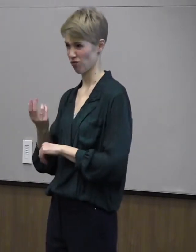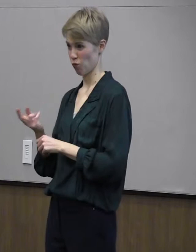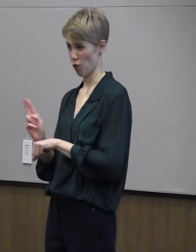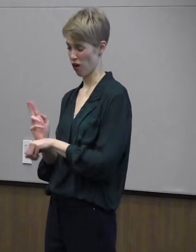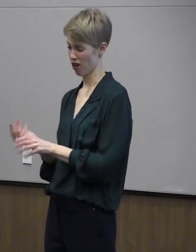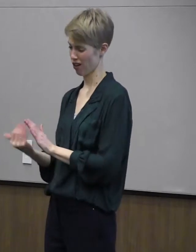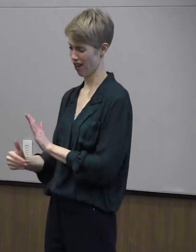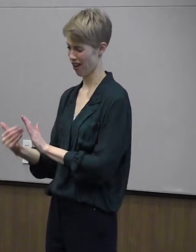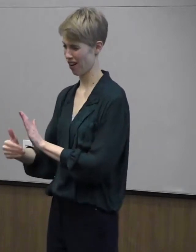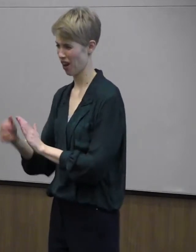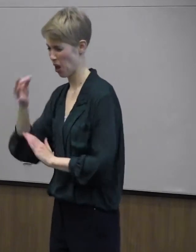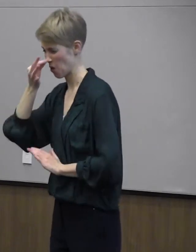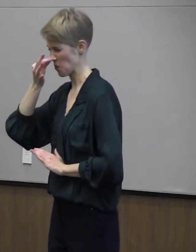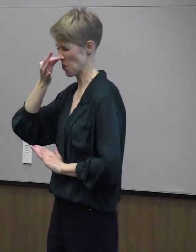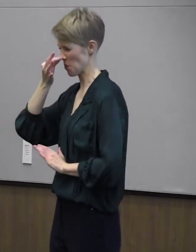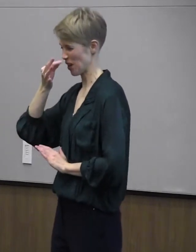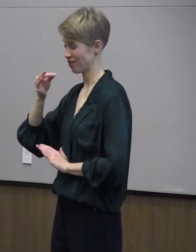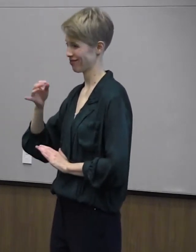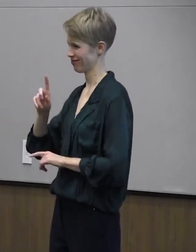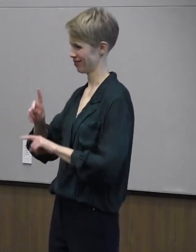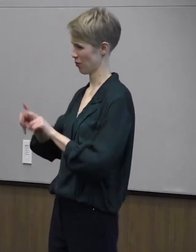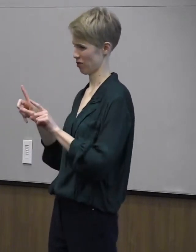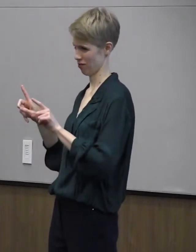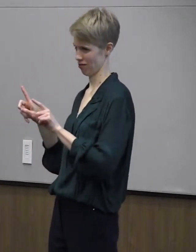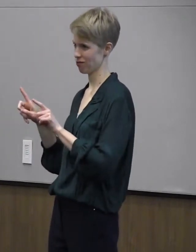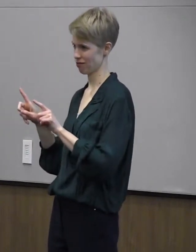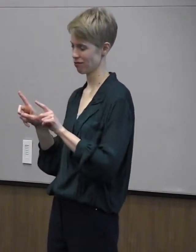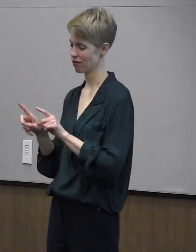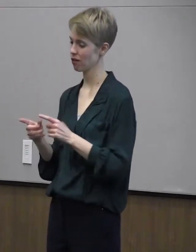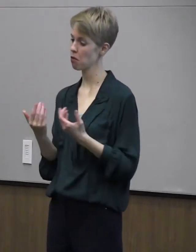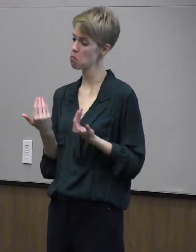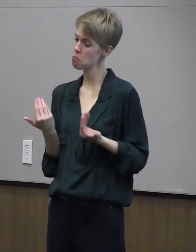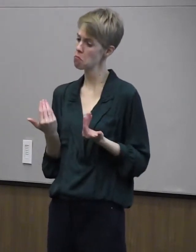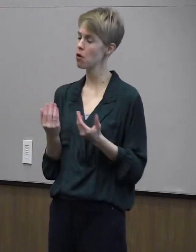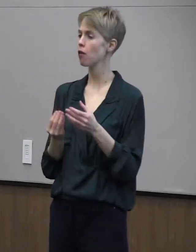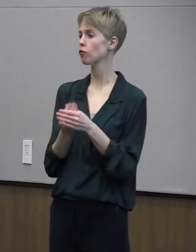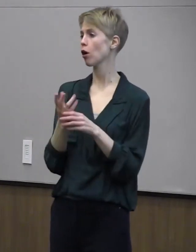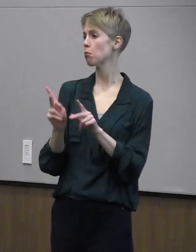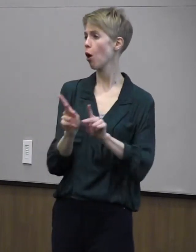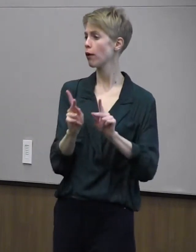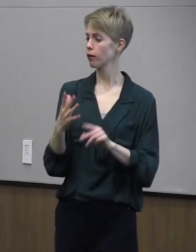There are proper clothes for a garden party but the clothes for home must be